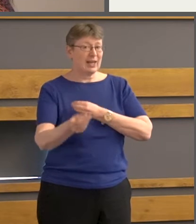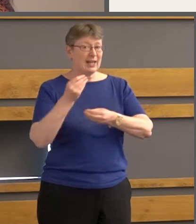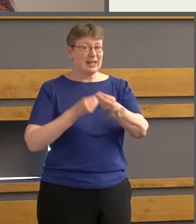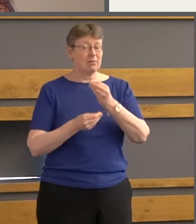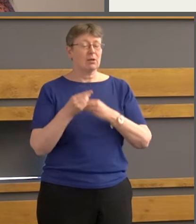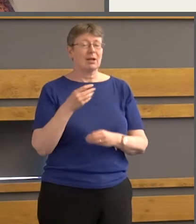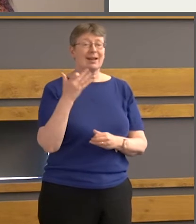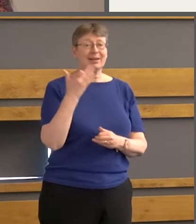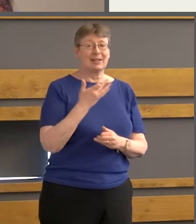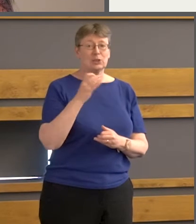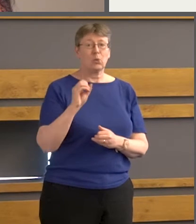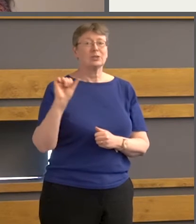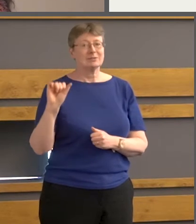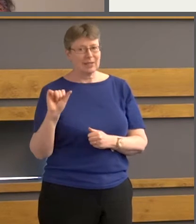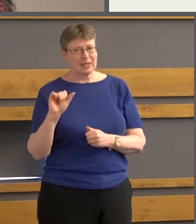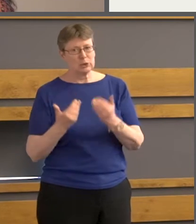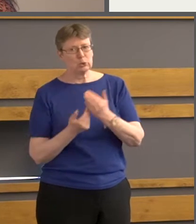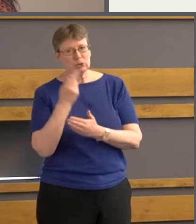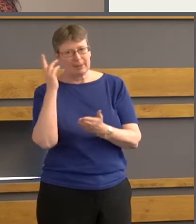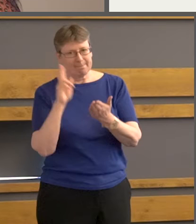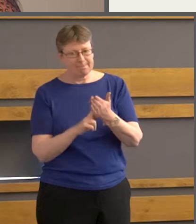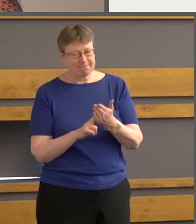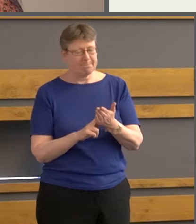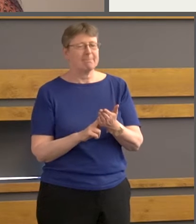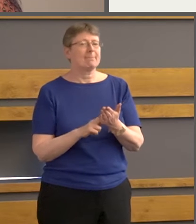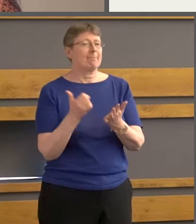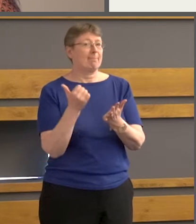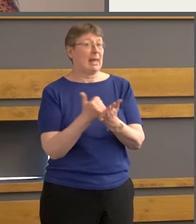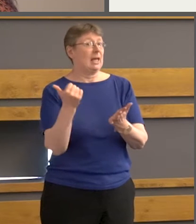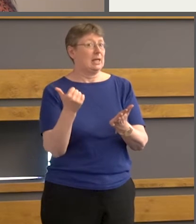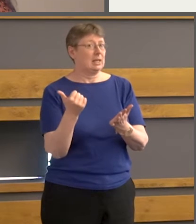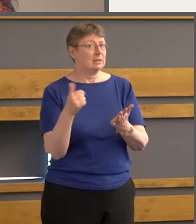that it became known as the British Linen Bank. So it was after being set up to promote linen